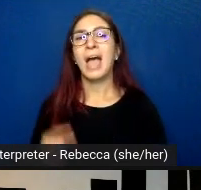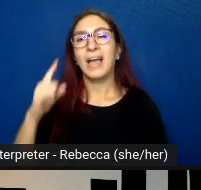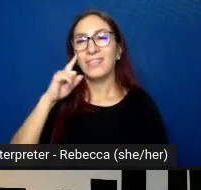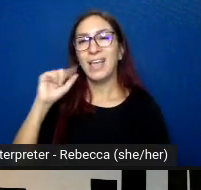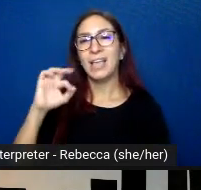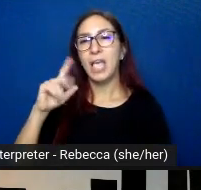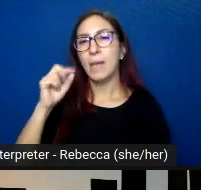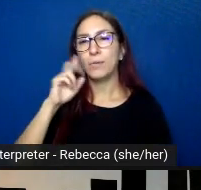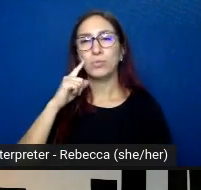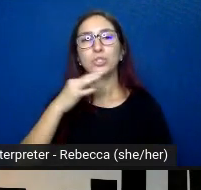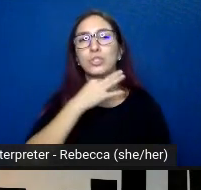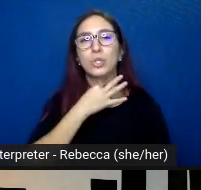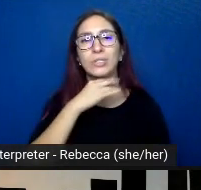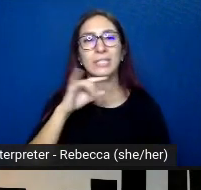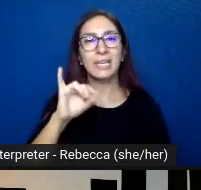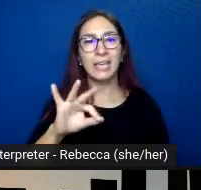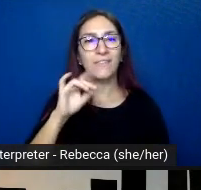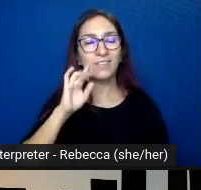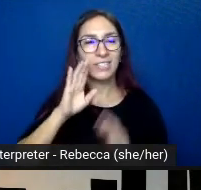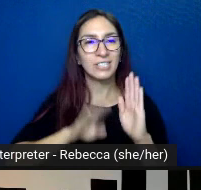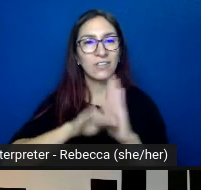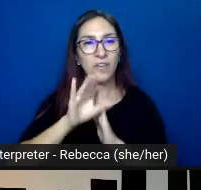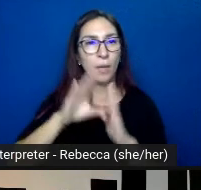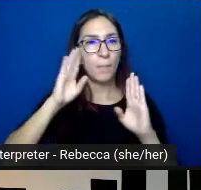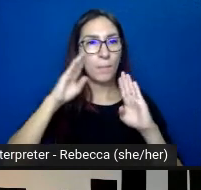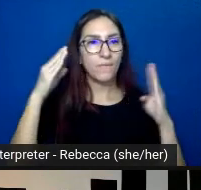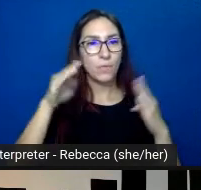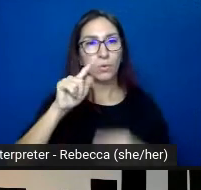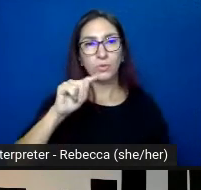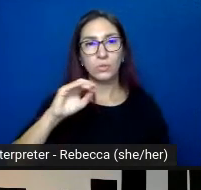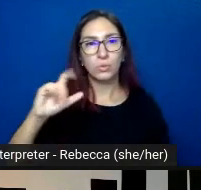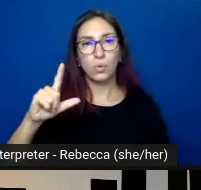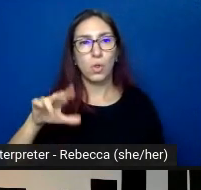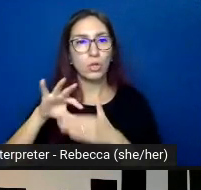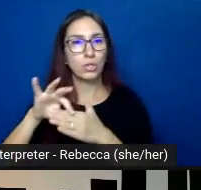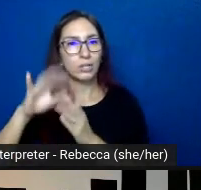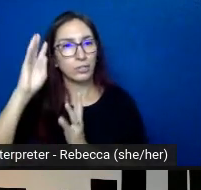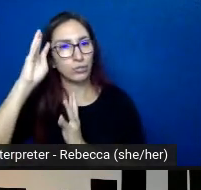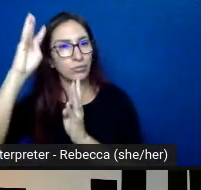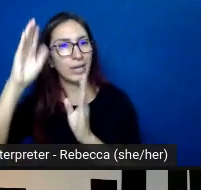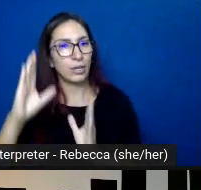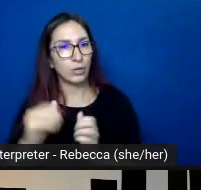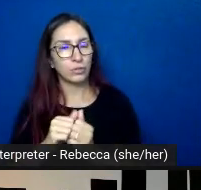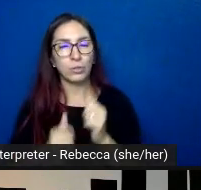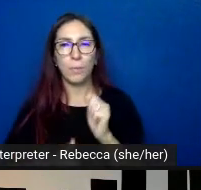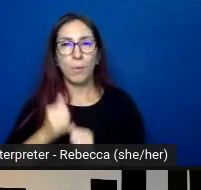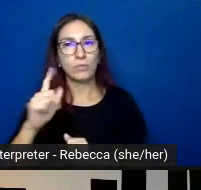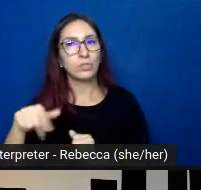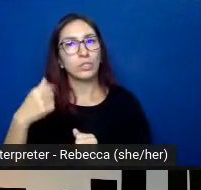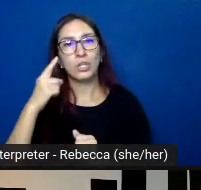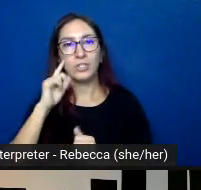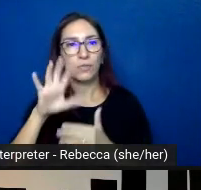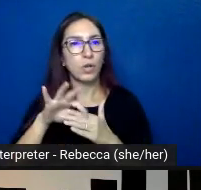or for the content creators and I think we can see in this example, it's mostly for the content creators. We have a follow-up question.